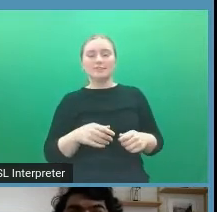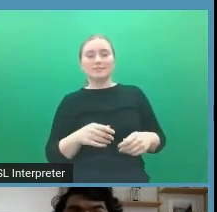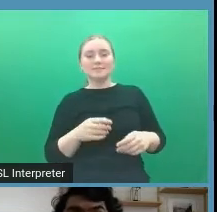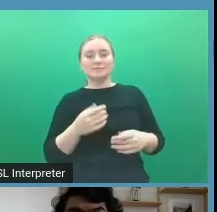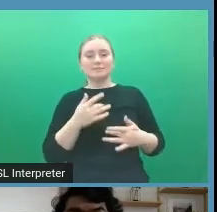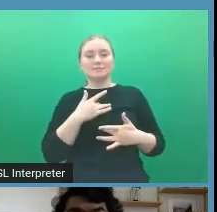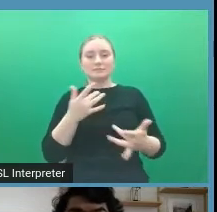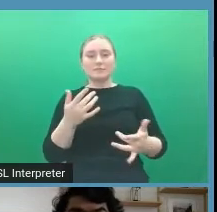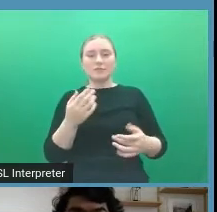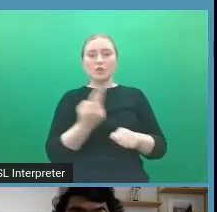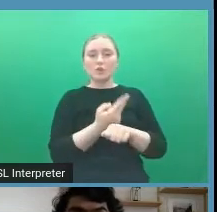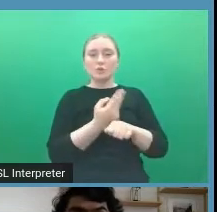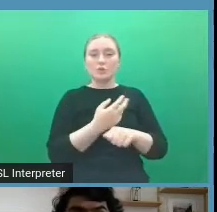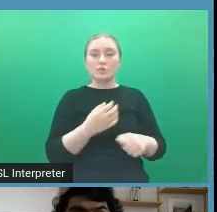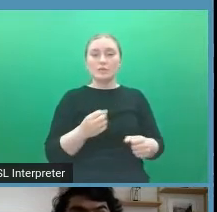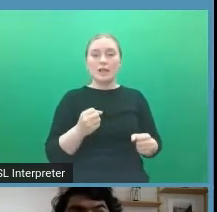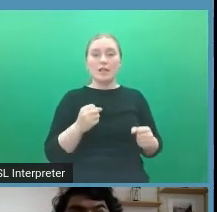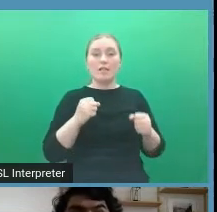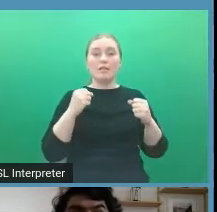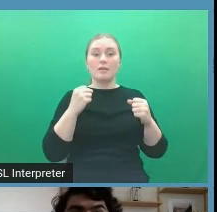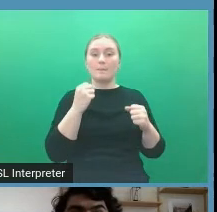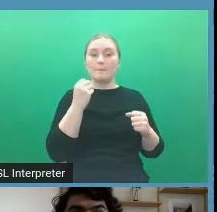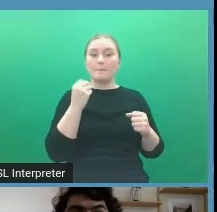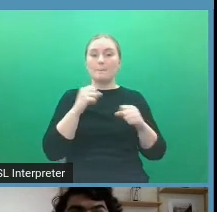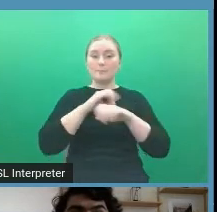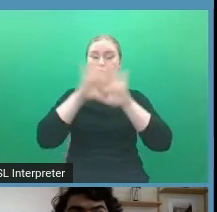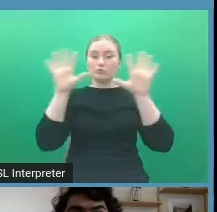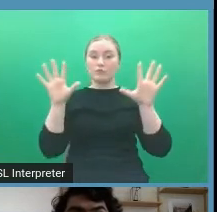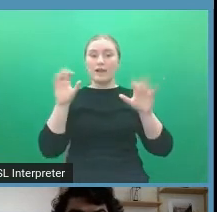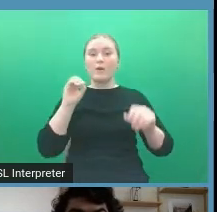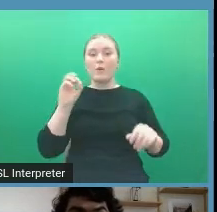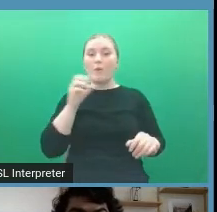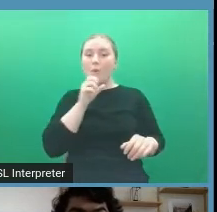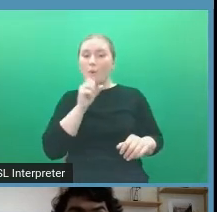oranges and greens rather than the mustards and maroons that are on the real life jacket."